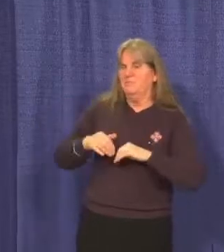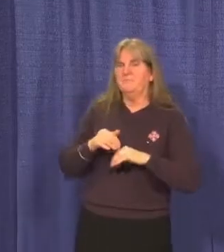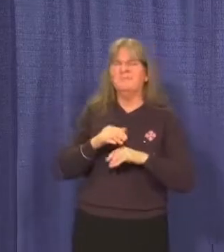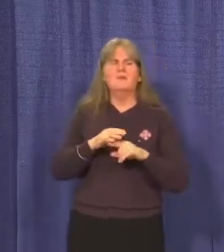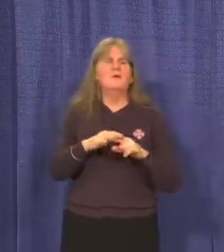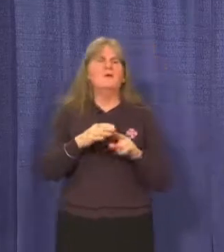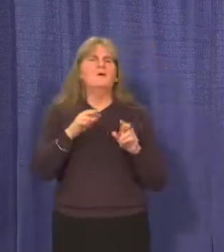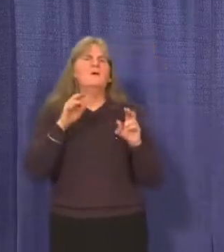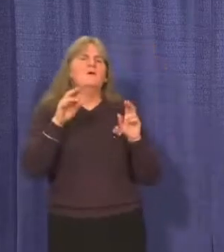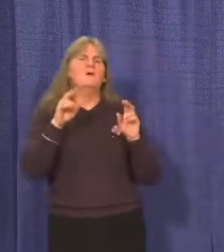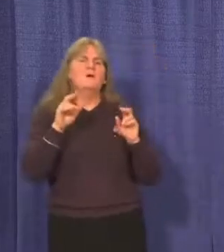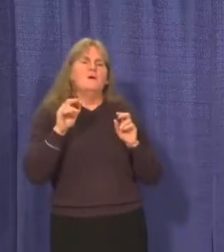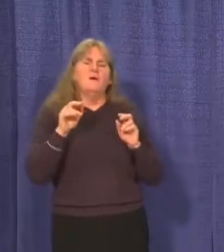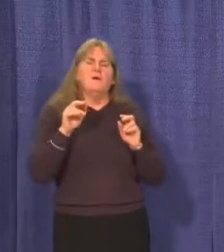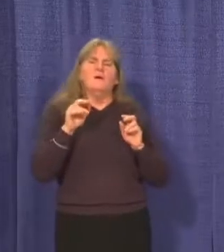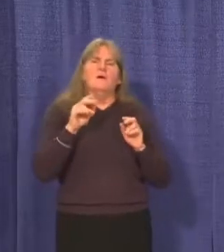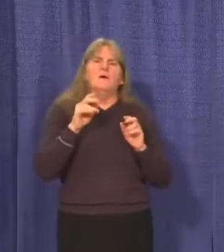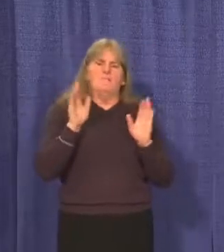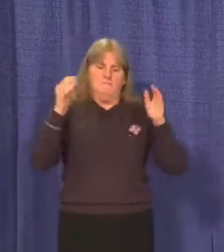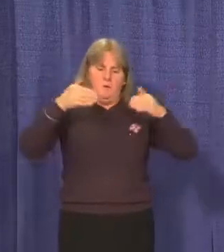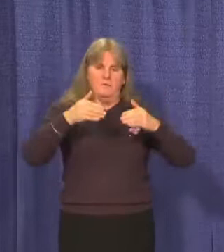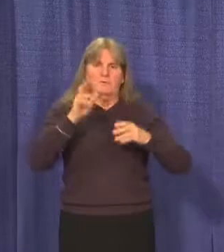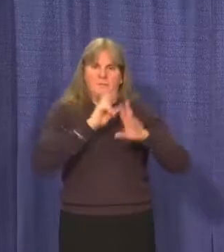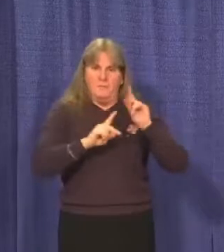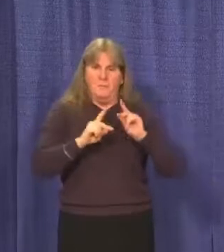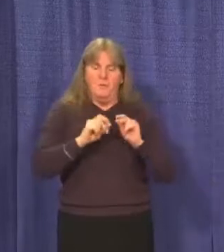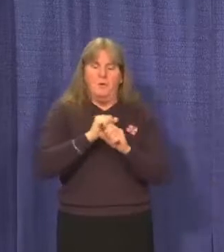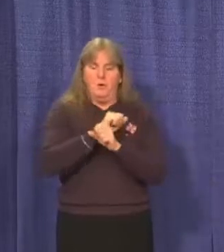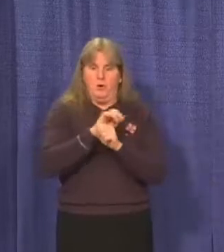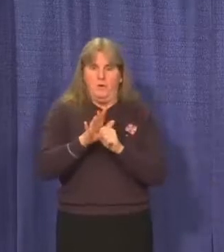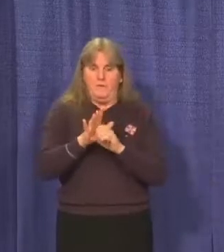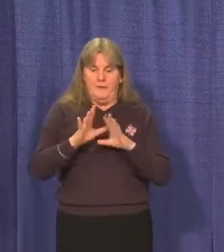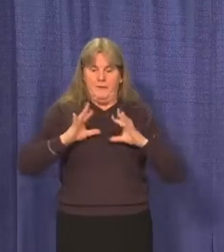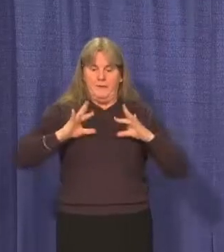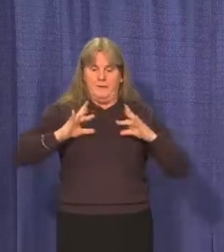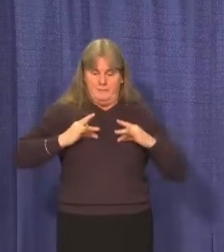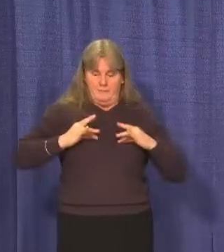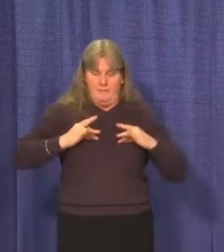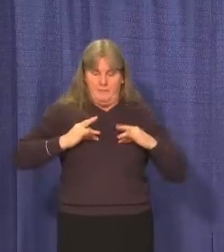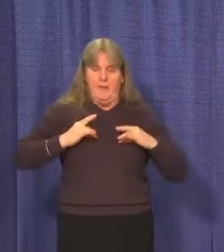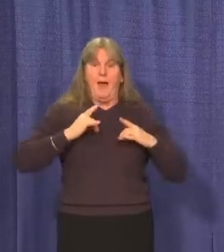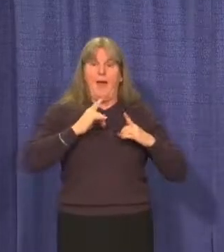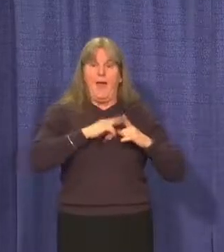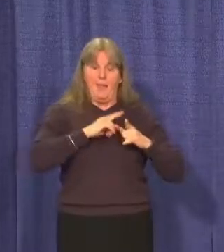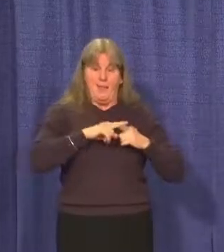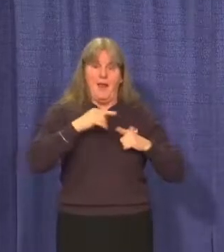are actually incubating infection, because there were a few back wall they got vaccinated.